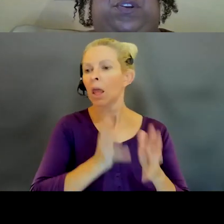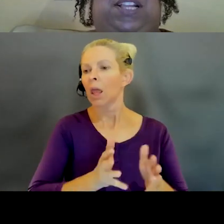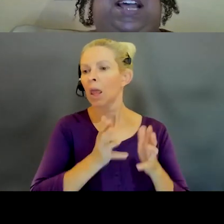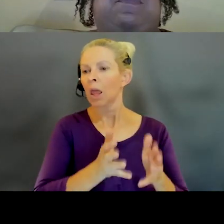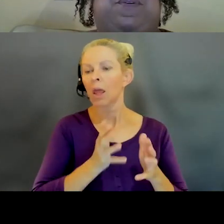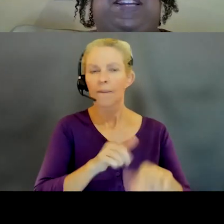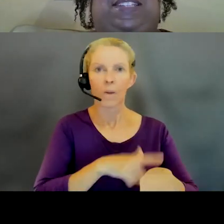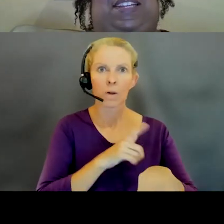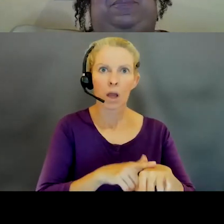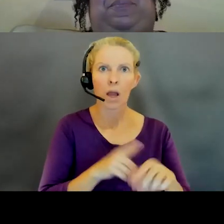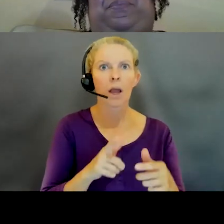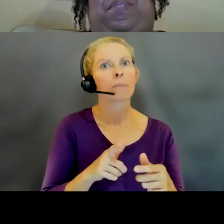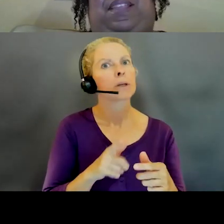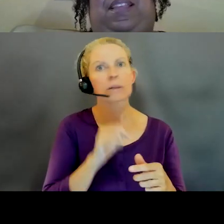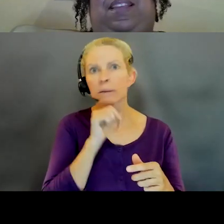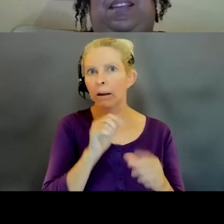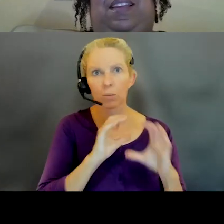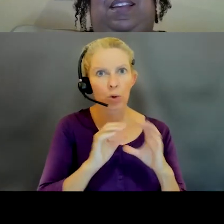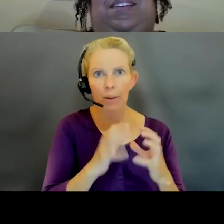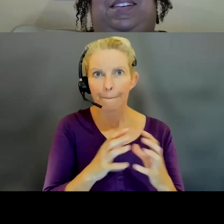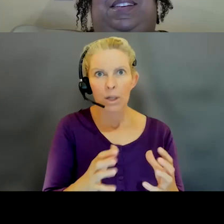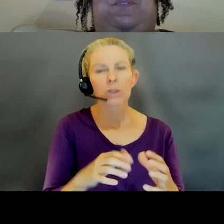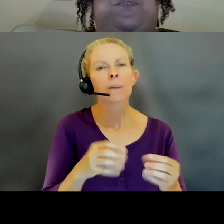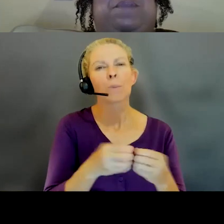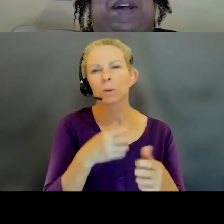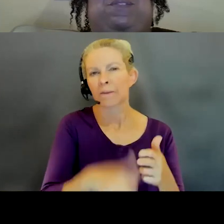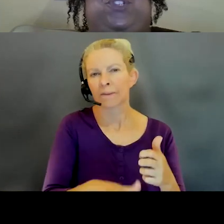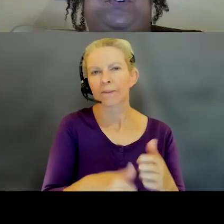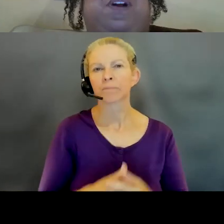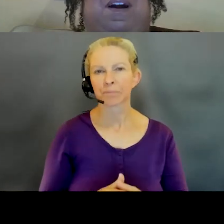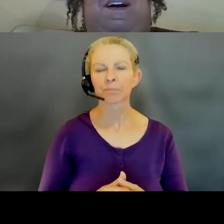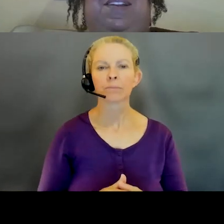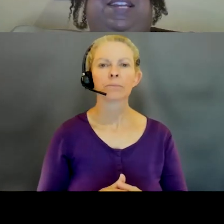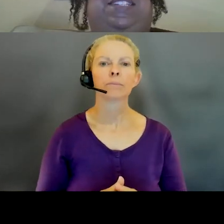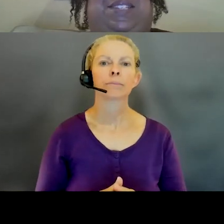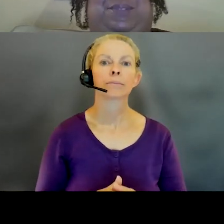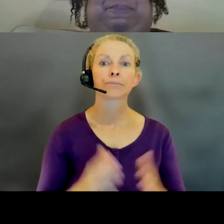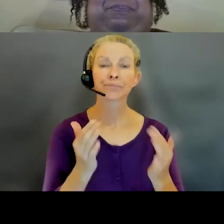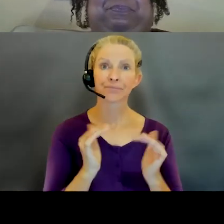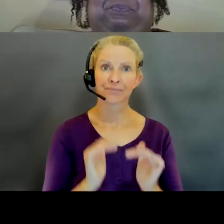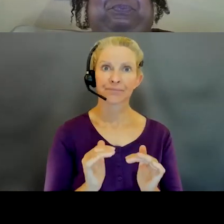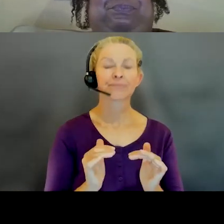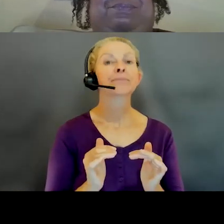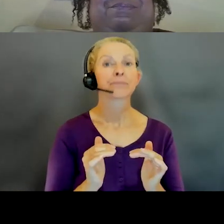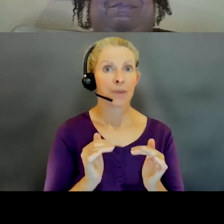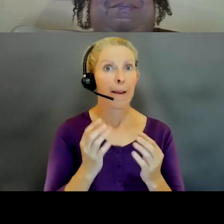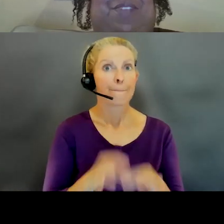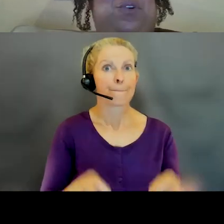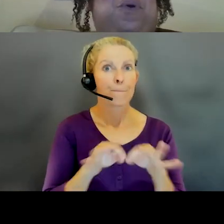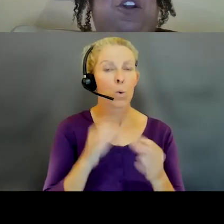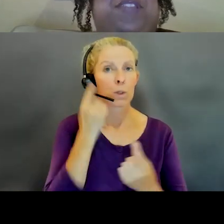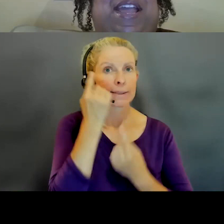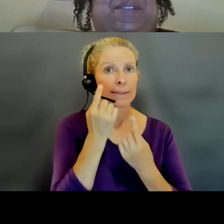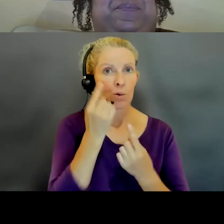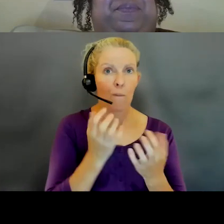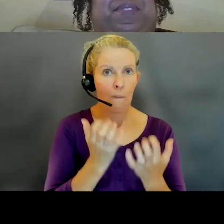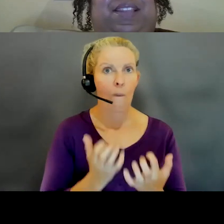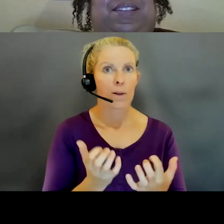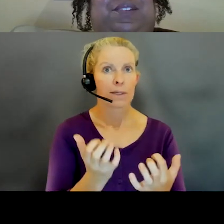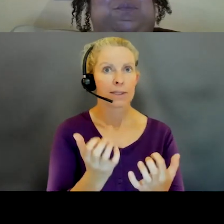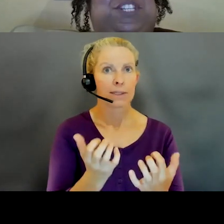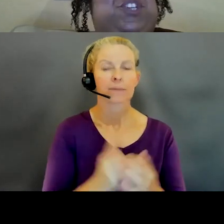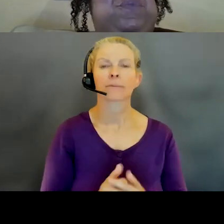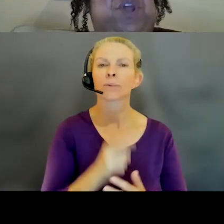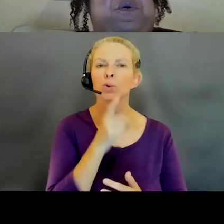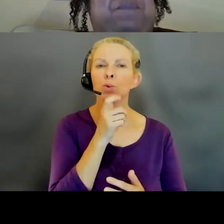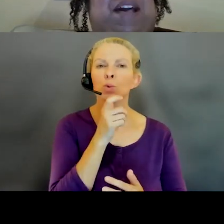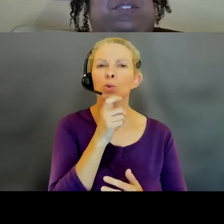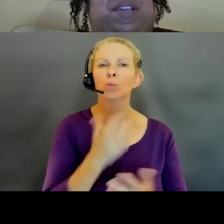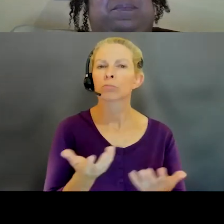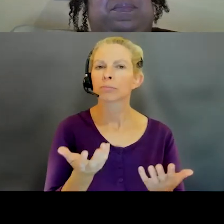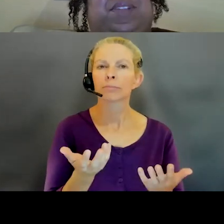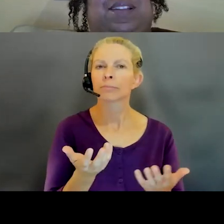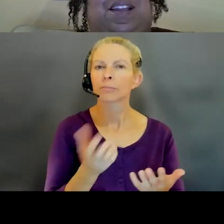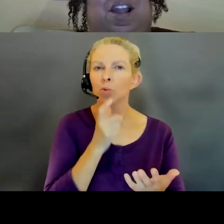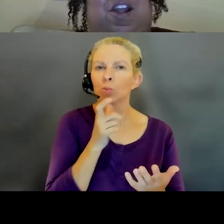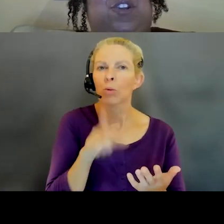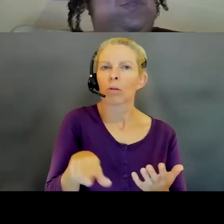are collaborating. Now, what about your audience? Who are they? What do you know about them? Are you